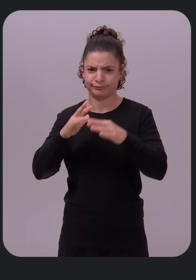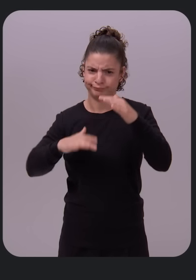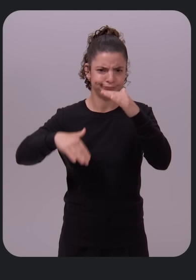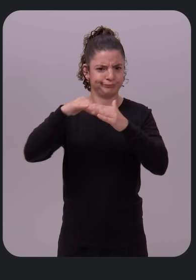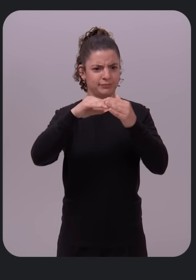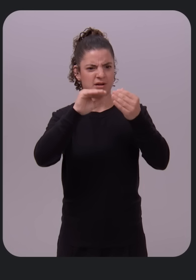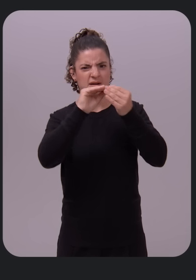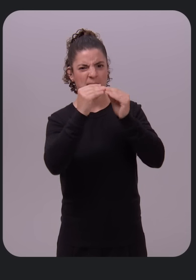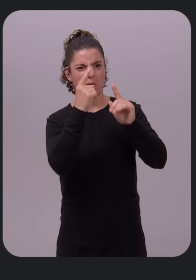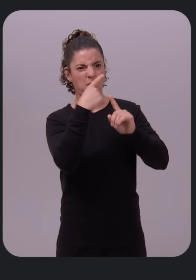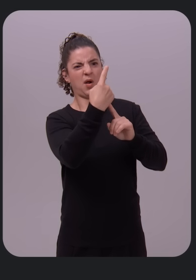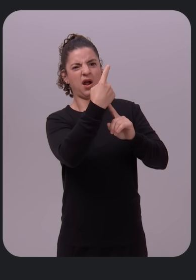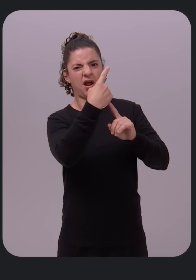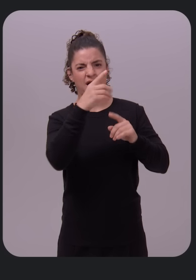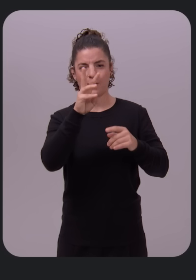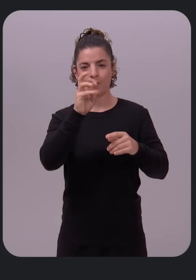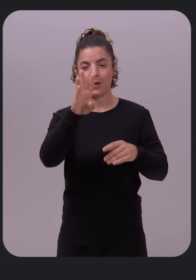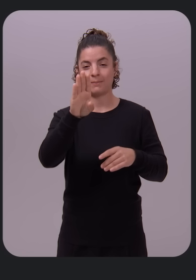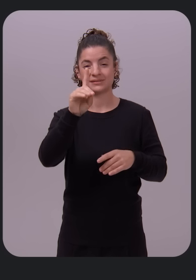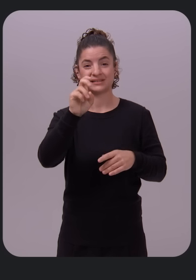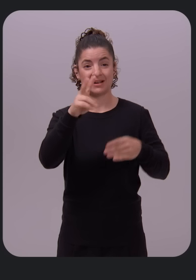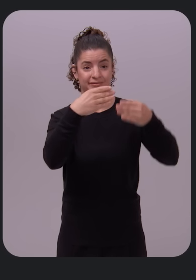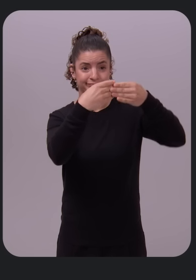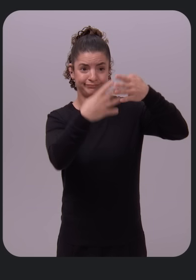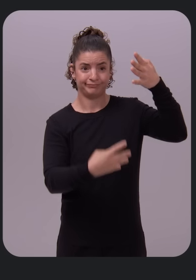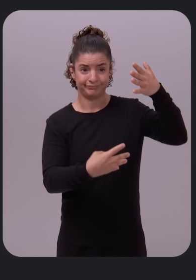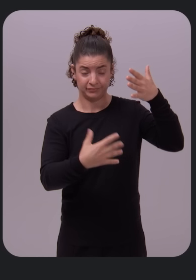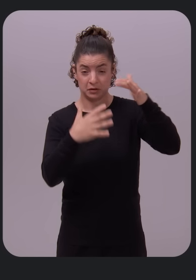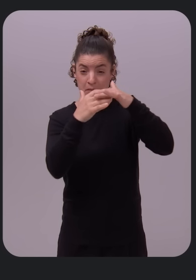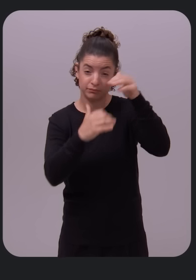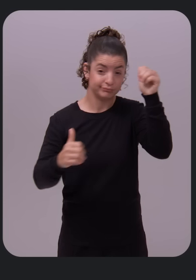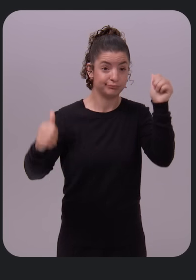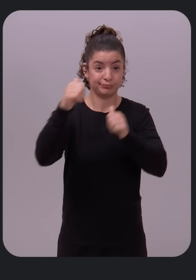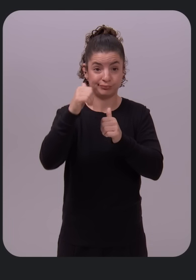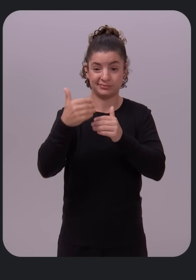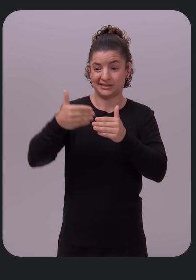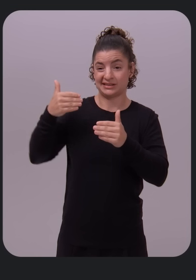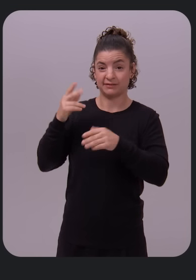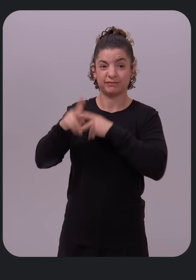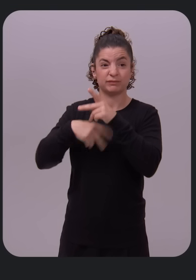and now surpasses the previous version by 142 Elo points.